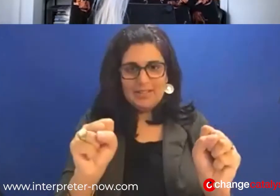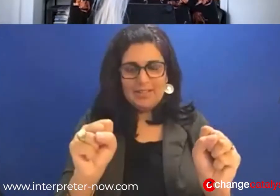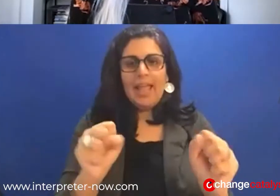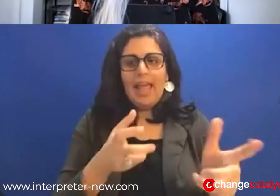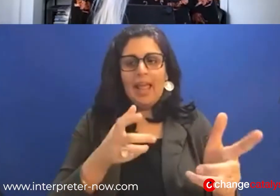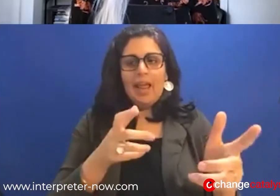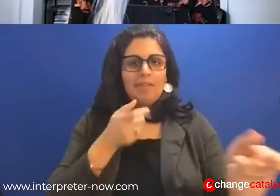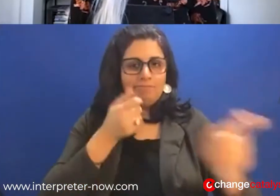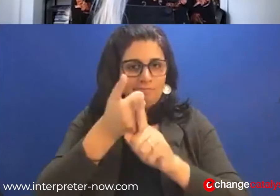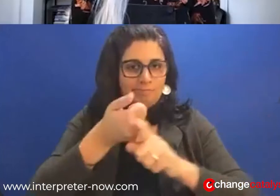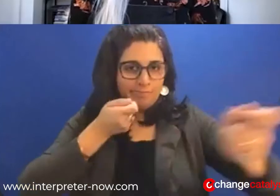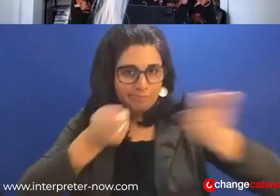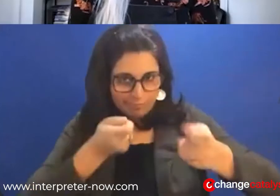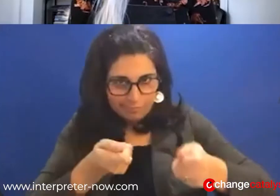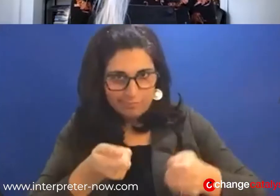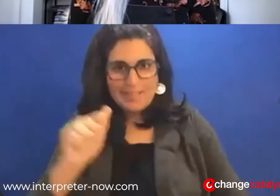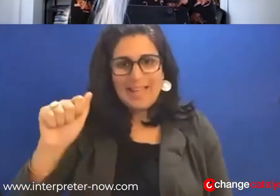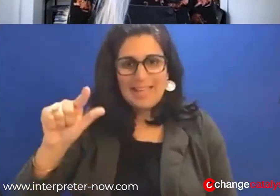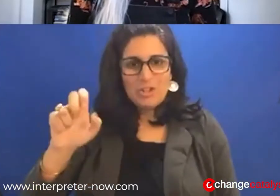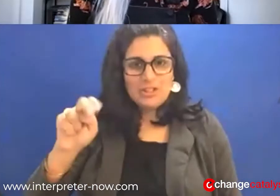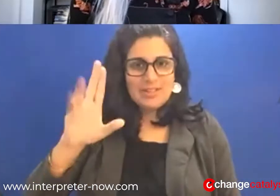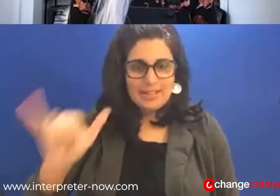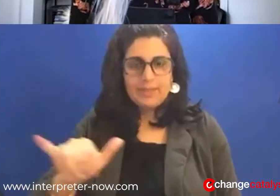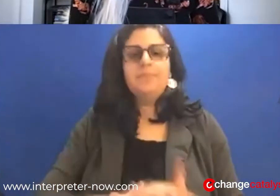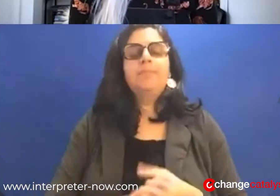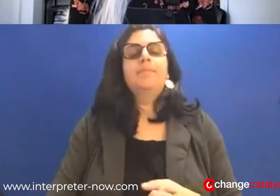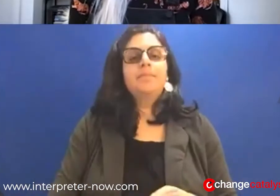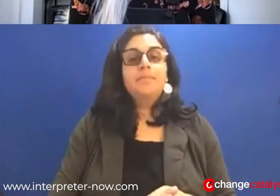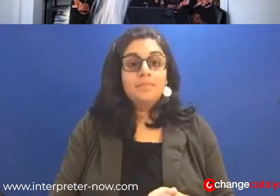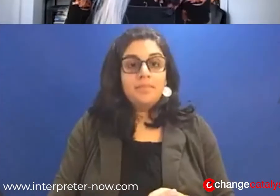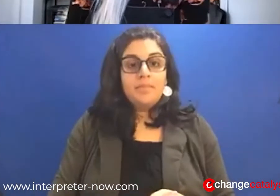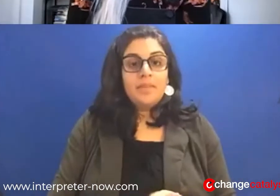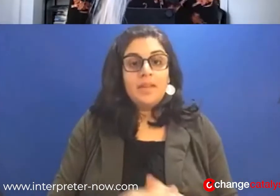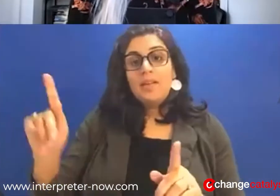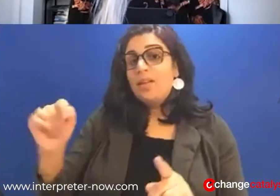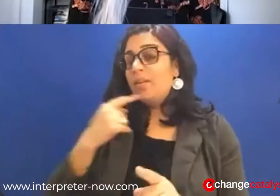I think the core, like we've talked about, is safety and agency, right? Without that, nothing else really matters.